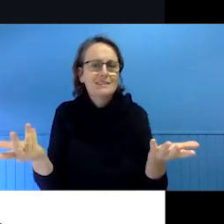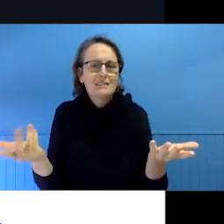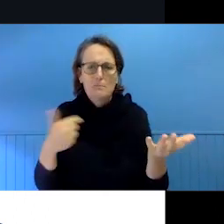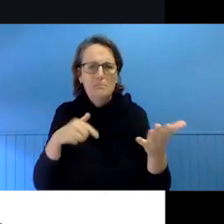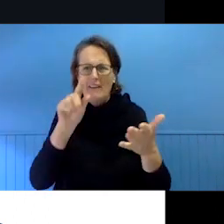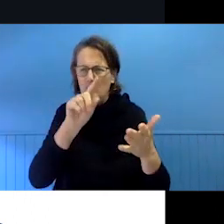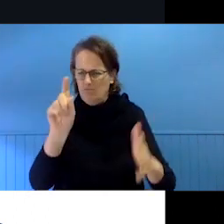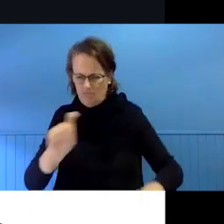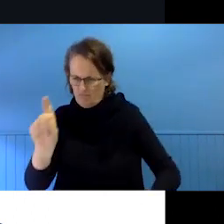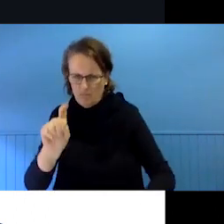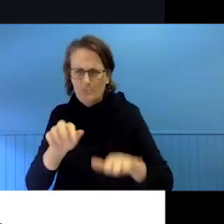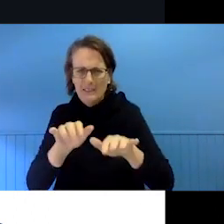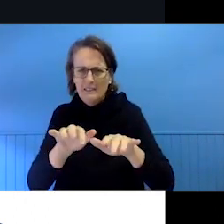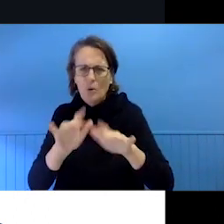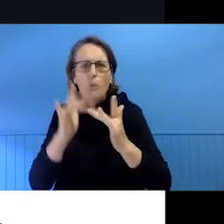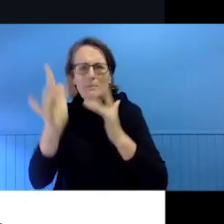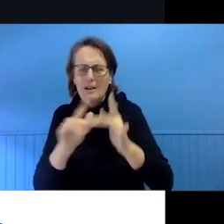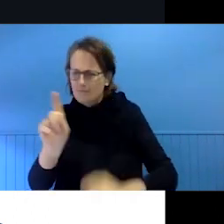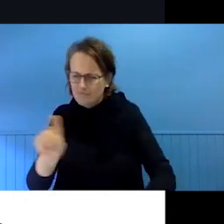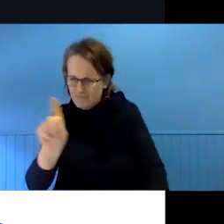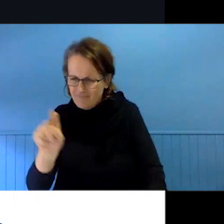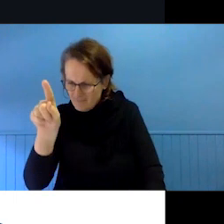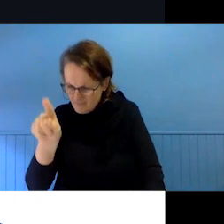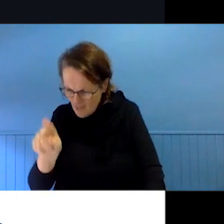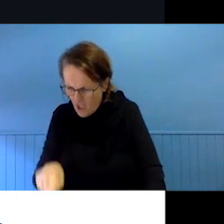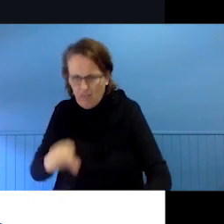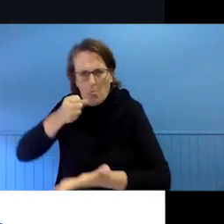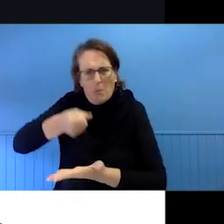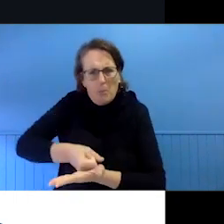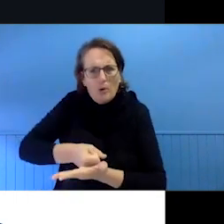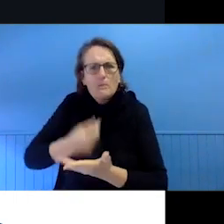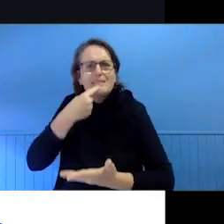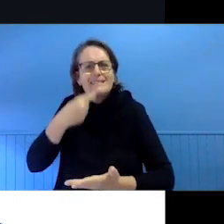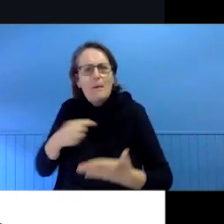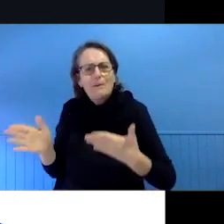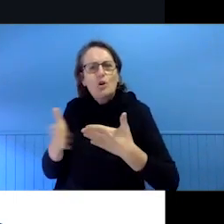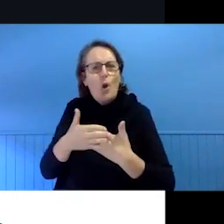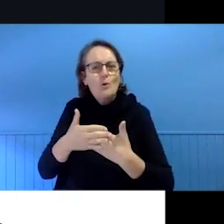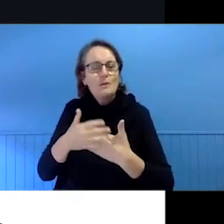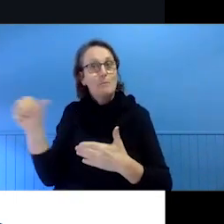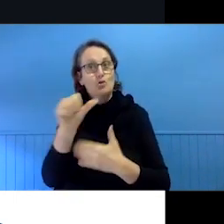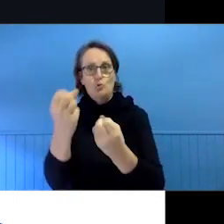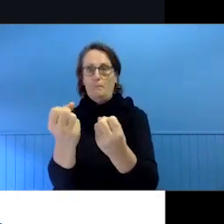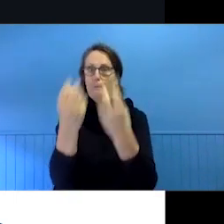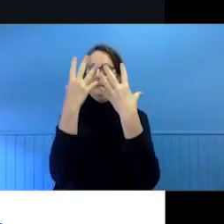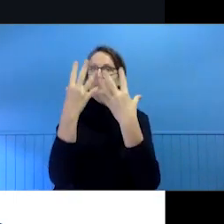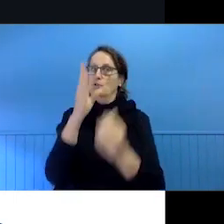down do to the bottom with a news footer that explained a season was cancelled or an event was cancelled.